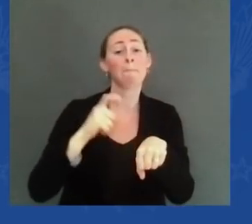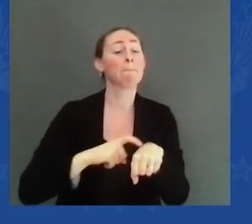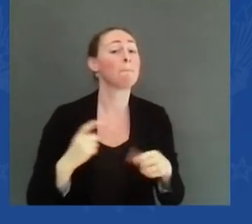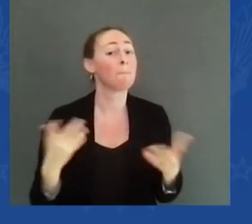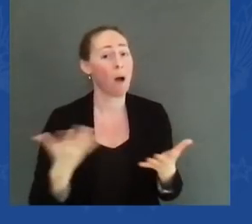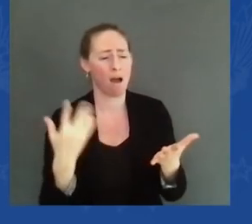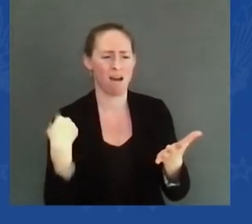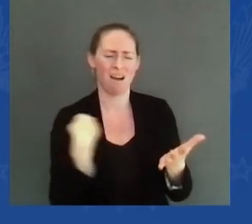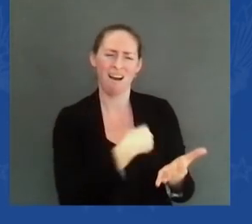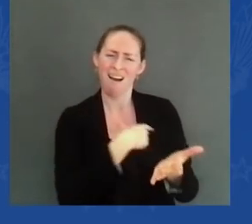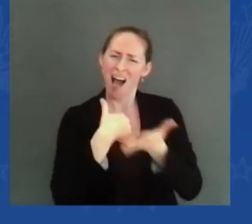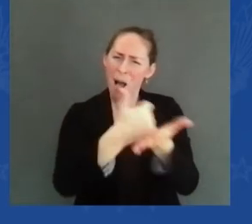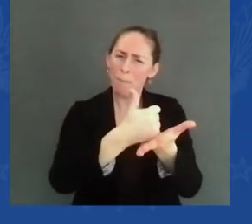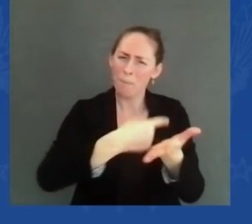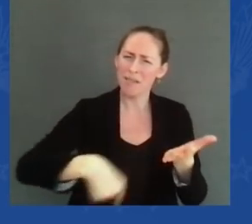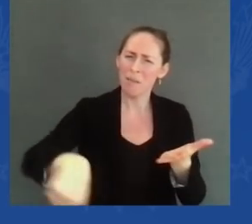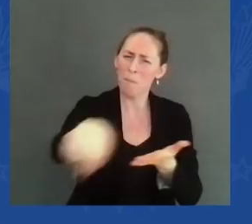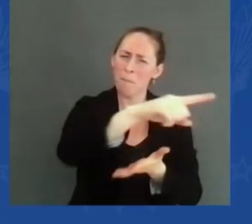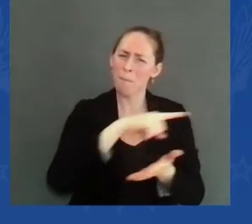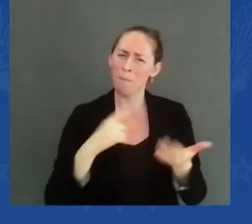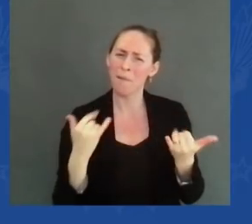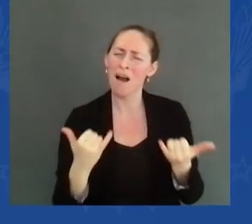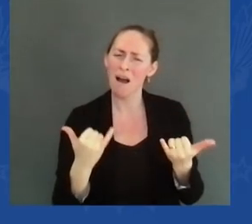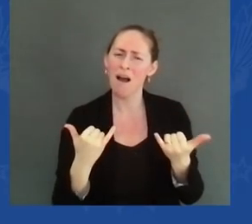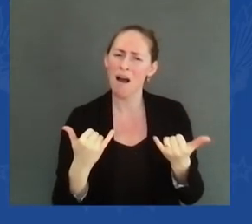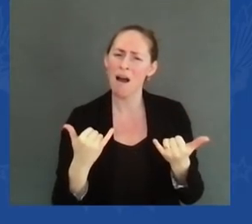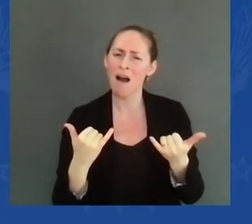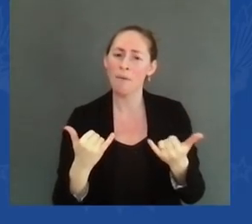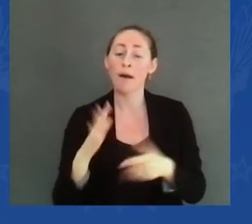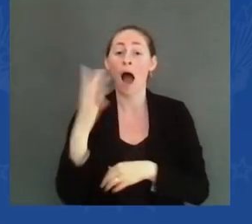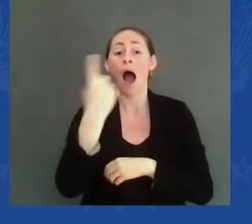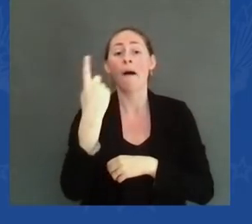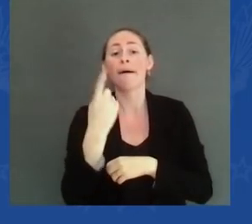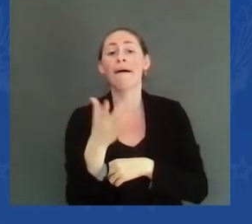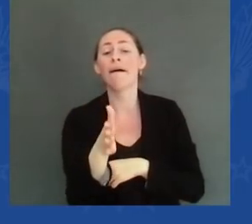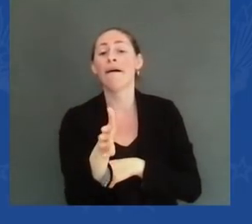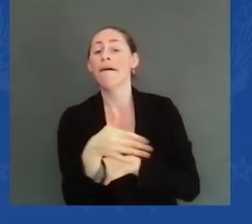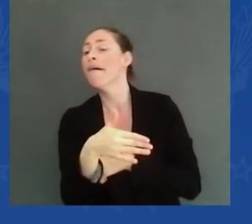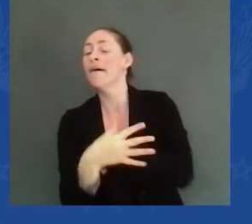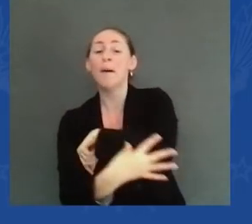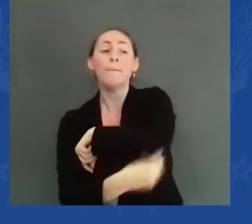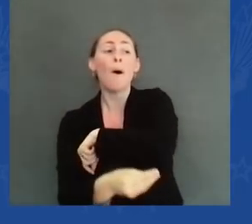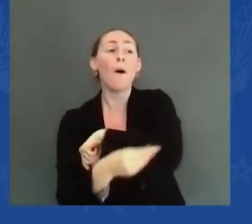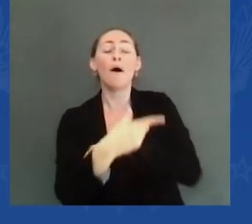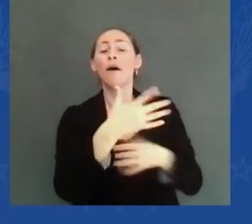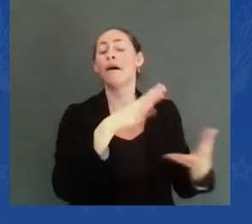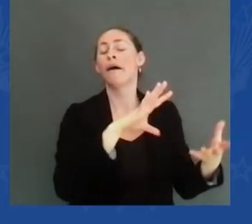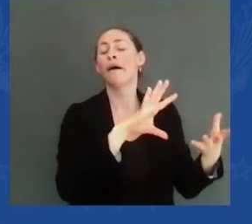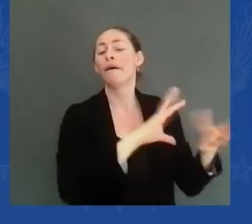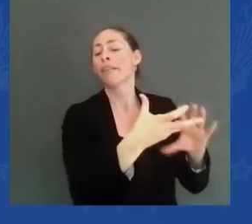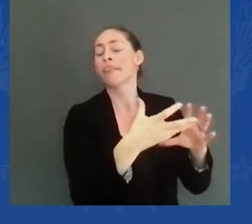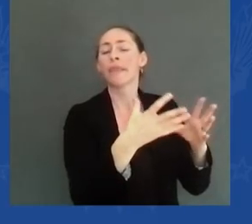and the last ones that are helped. But that's not going to happen this time. The group I have standing with me,